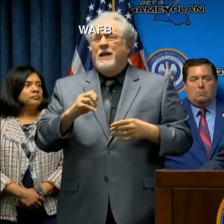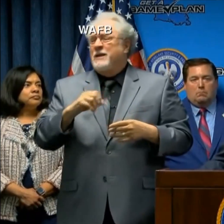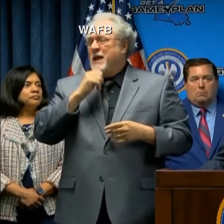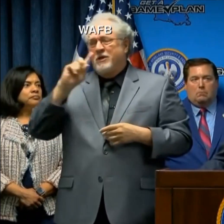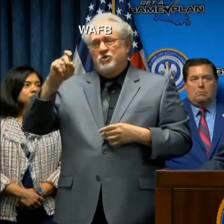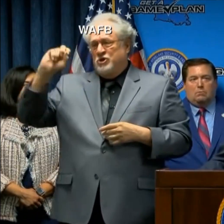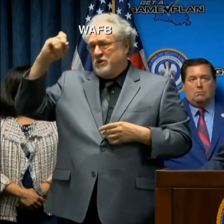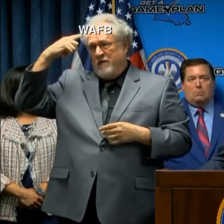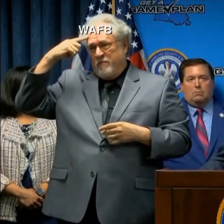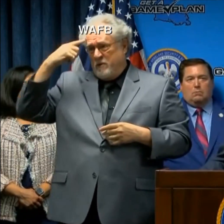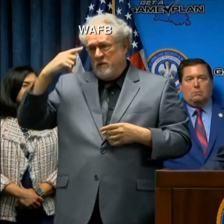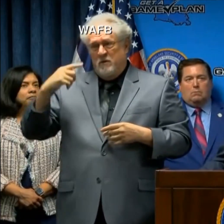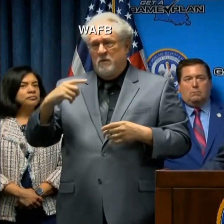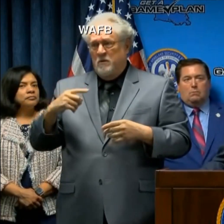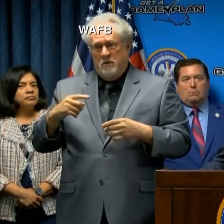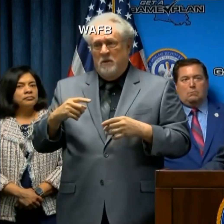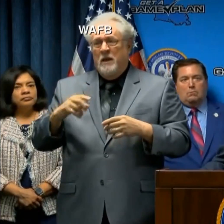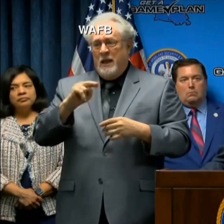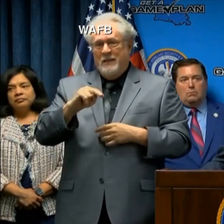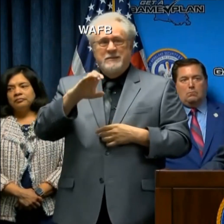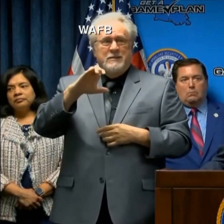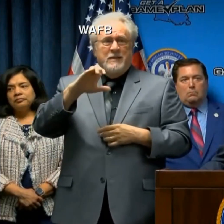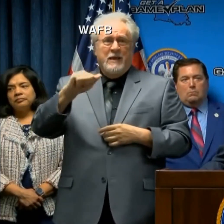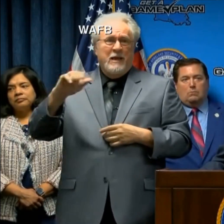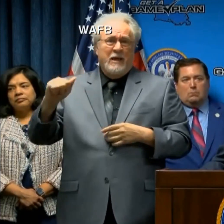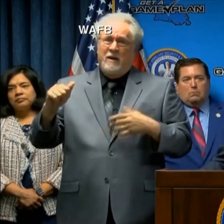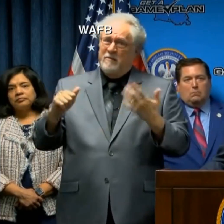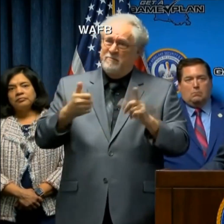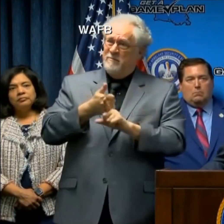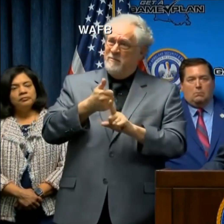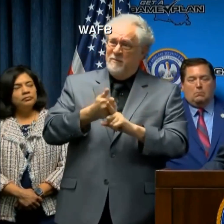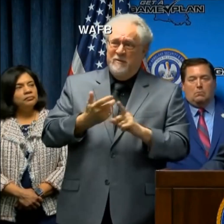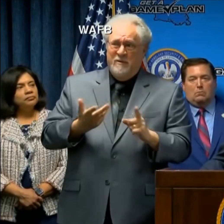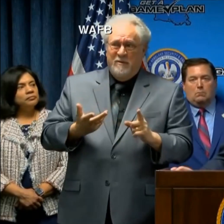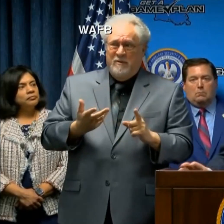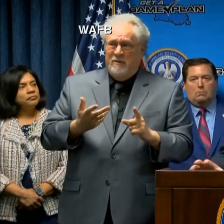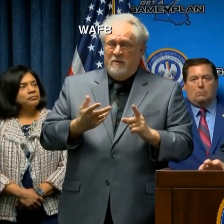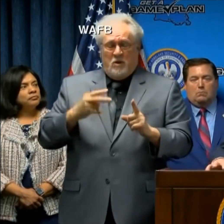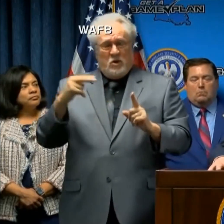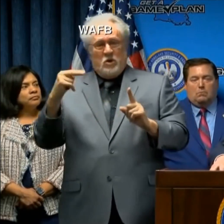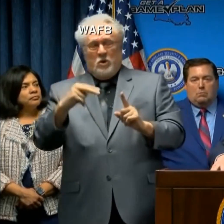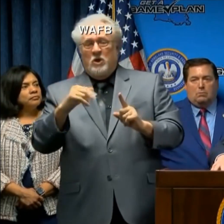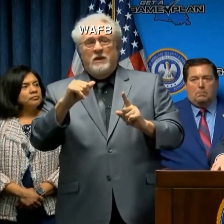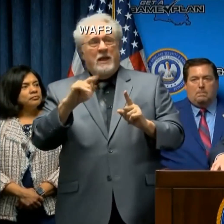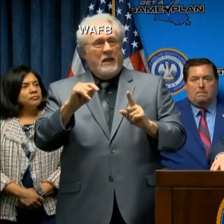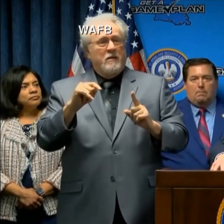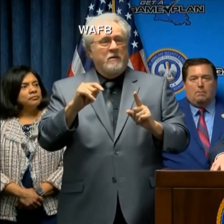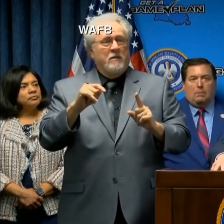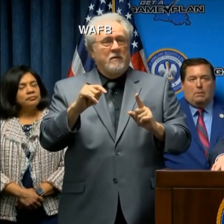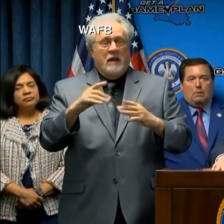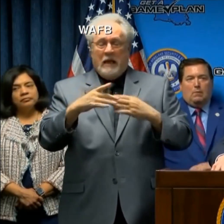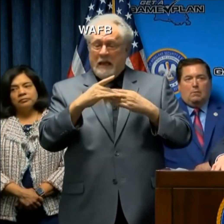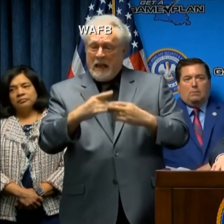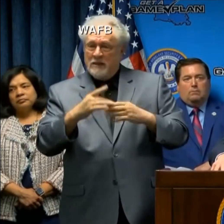officials as I mentioned a while ago the NCAA take a look at guidance from CDC